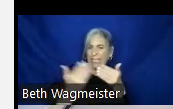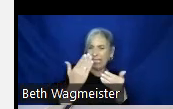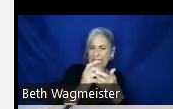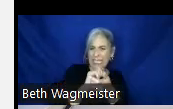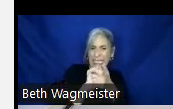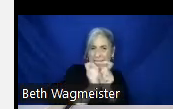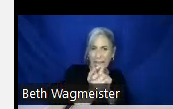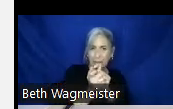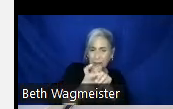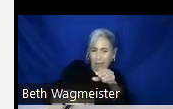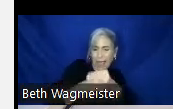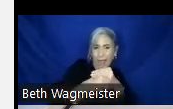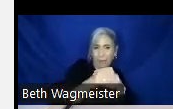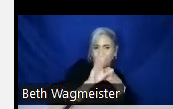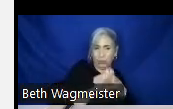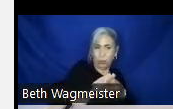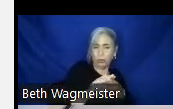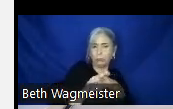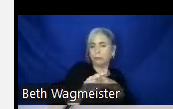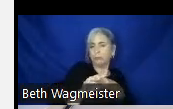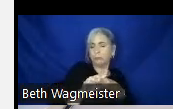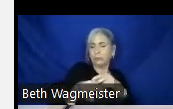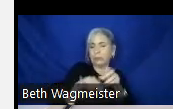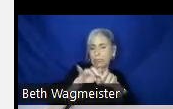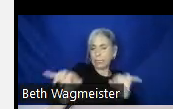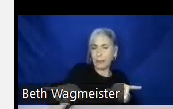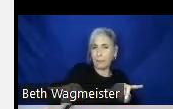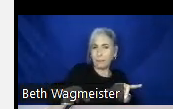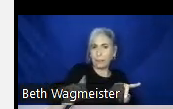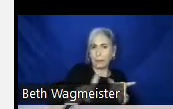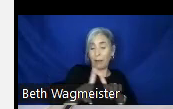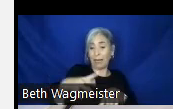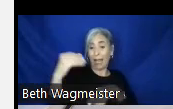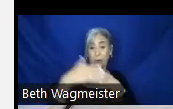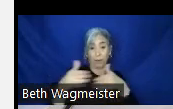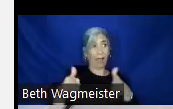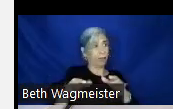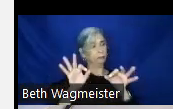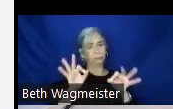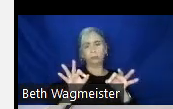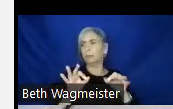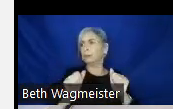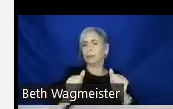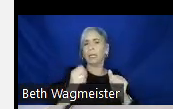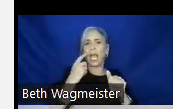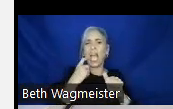put them in. The keyword is customizability. It is so customizable. I mentioned earlier, most of the